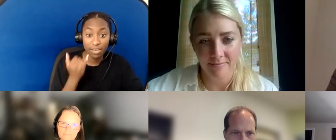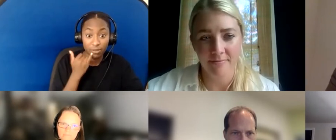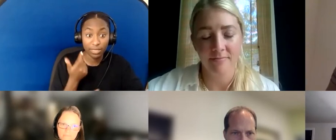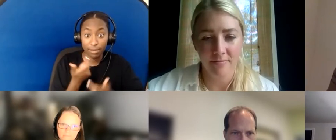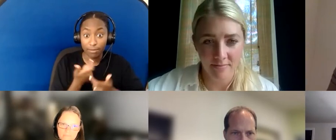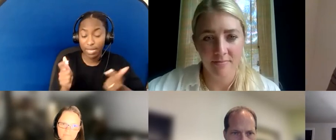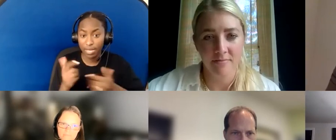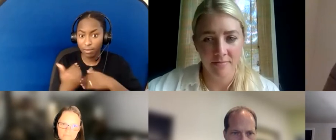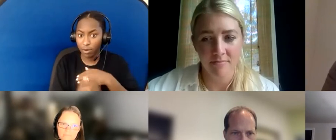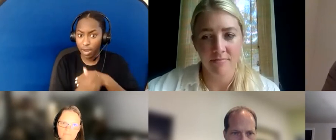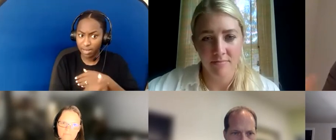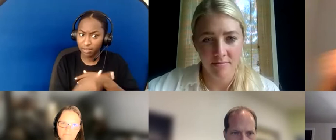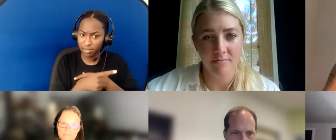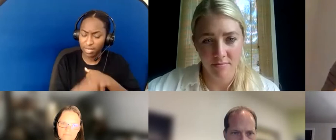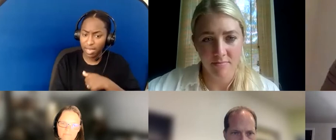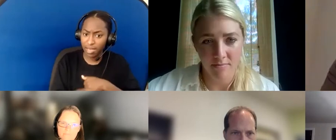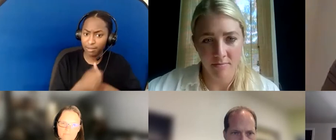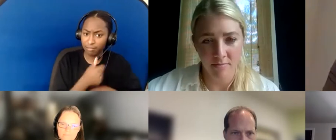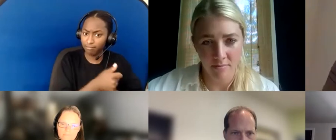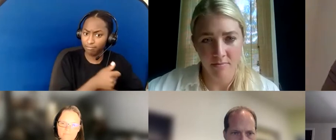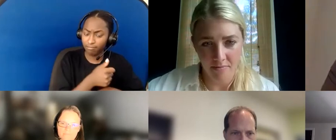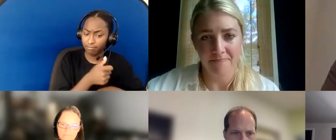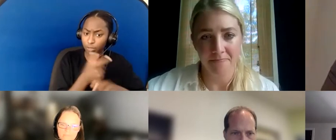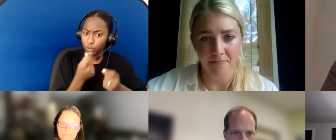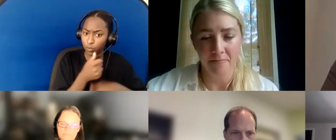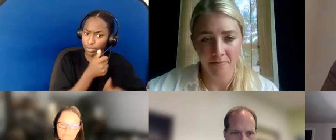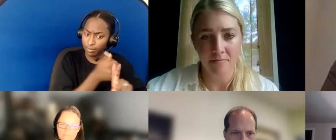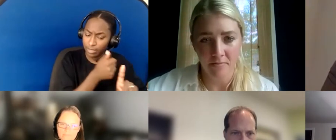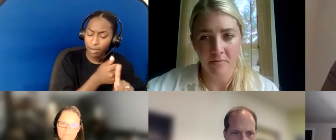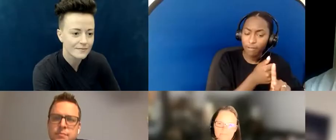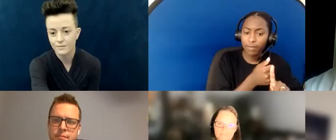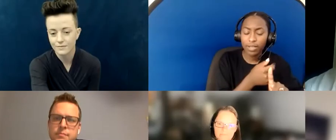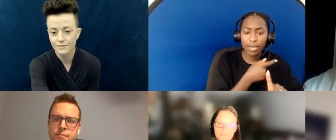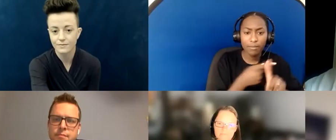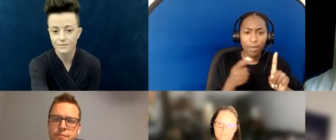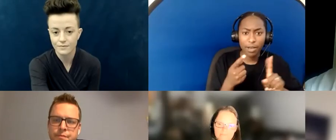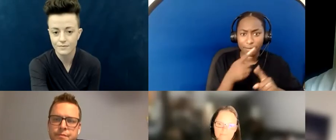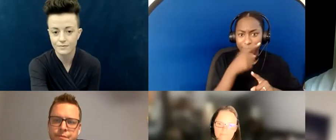I think we can't make assumptions about how the best way is